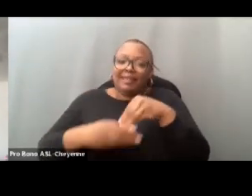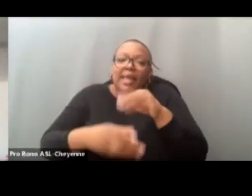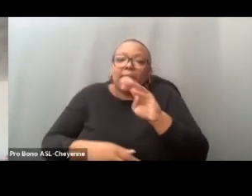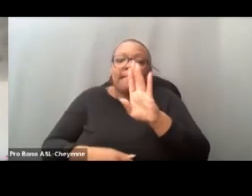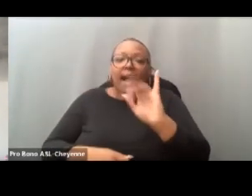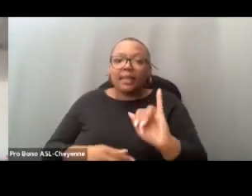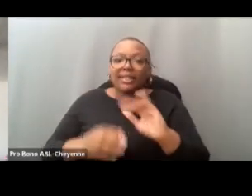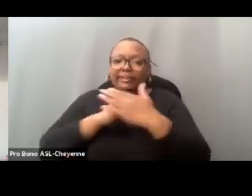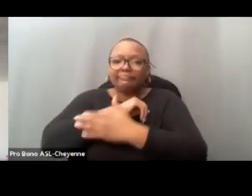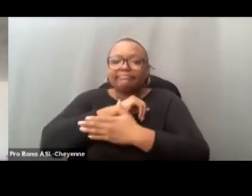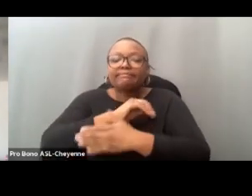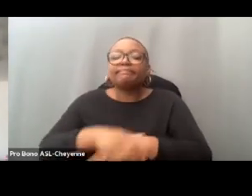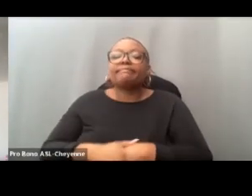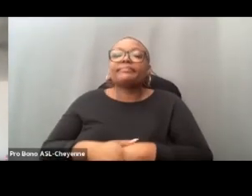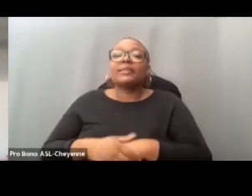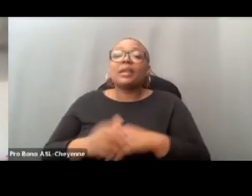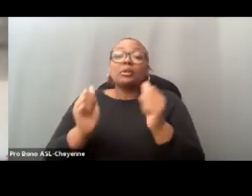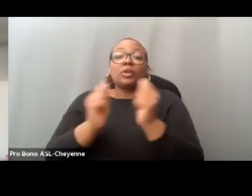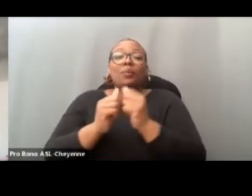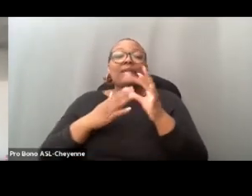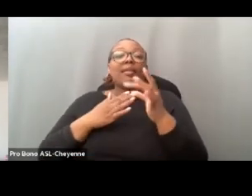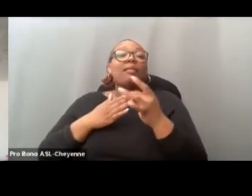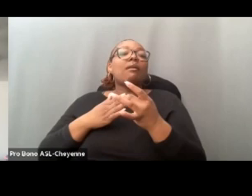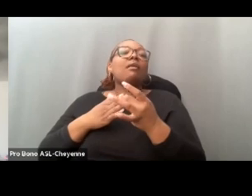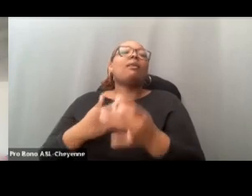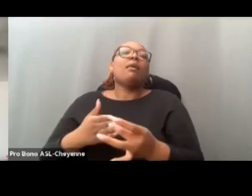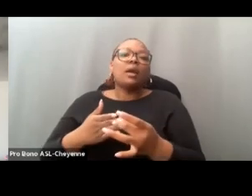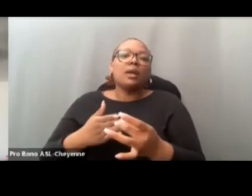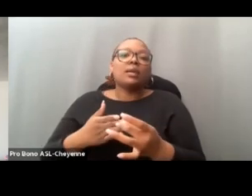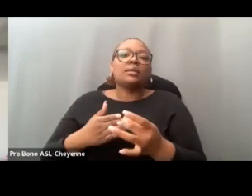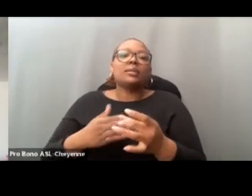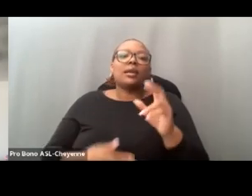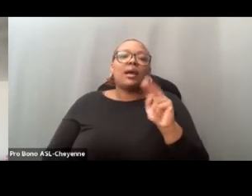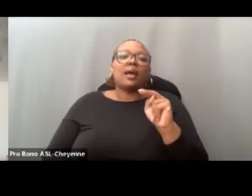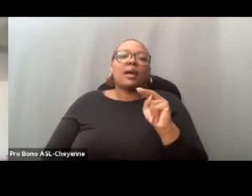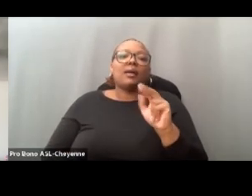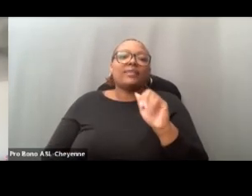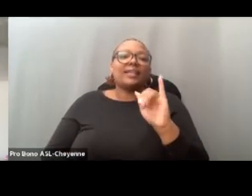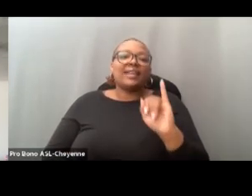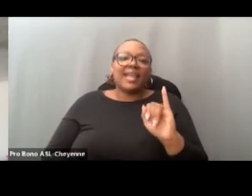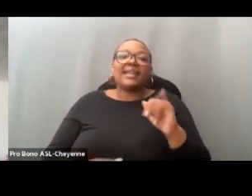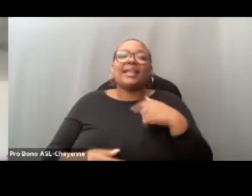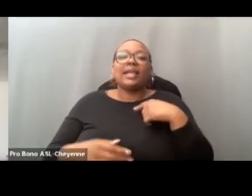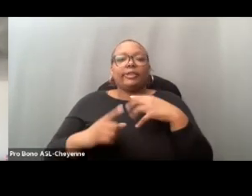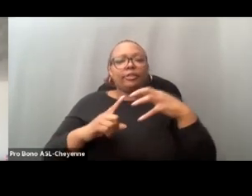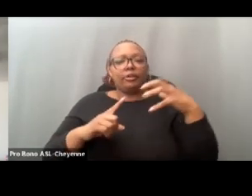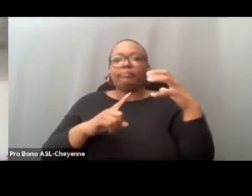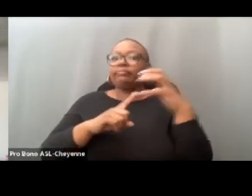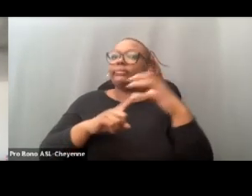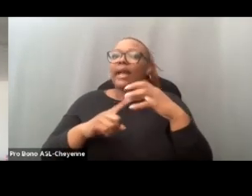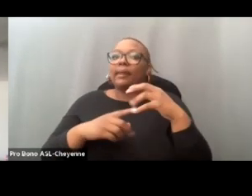And so with the guidance of Manny Ansar, the premier music producer,